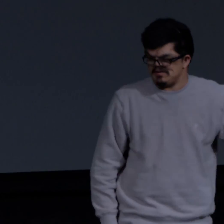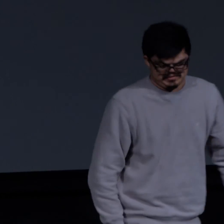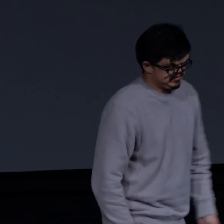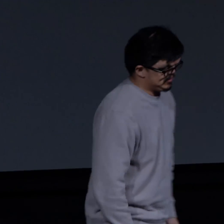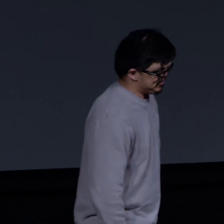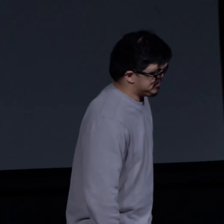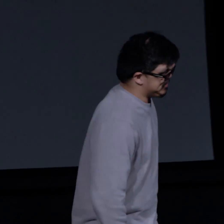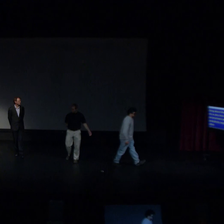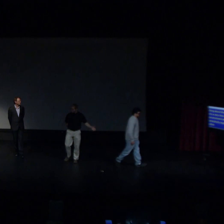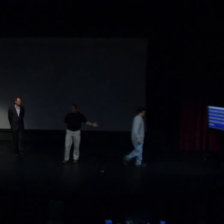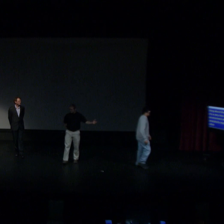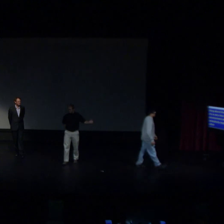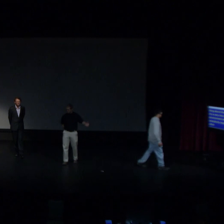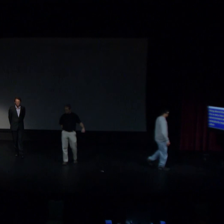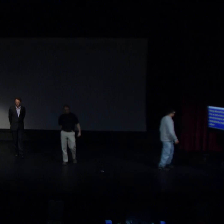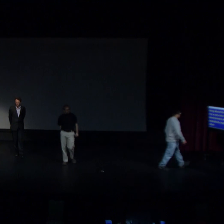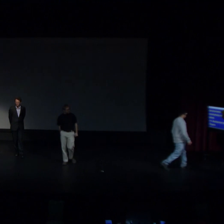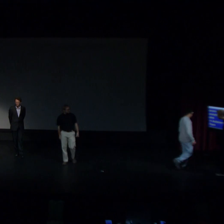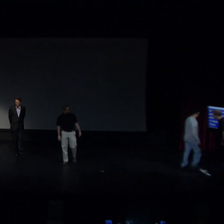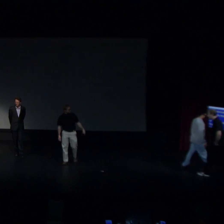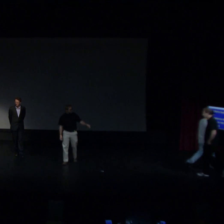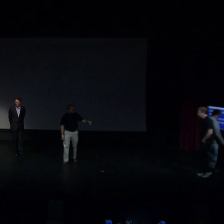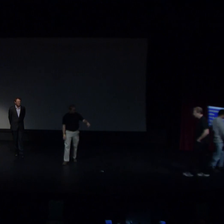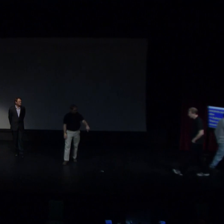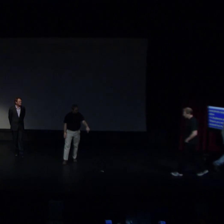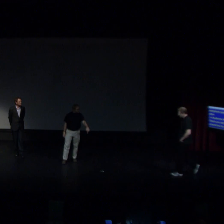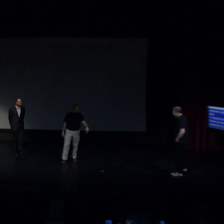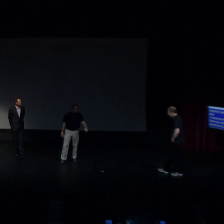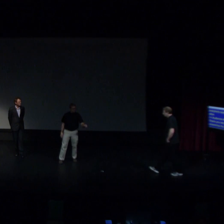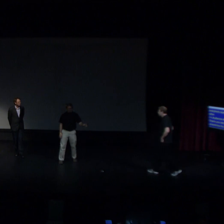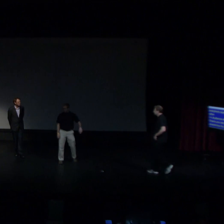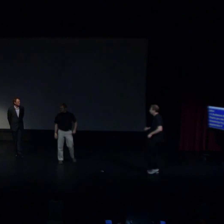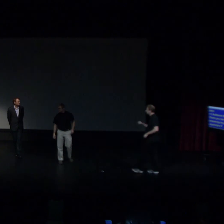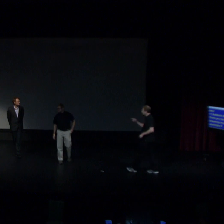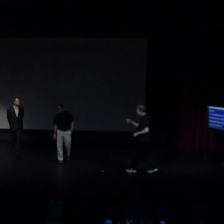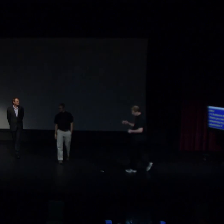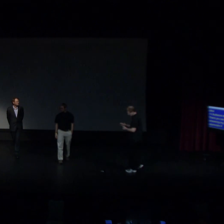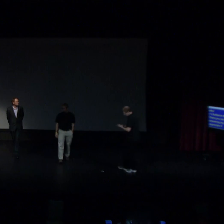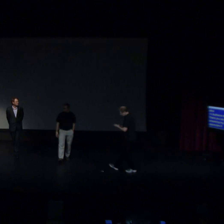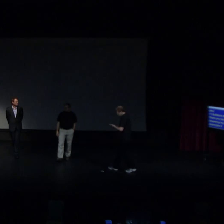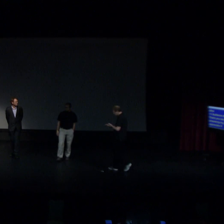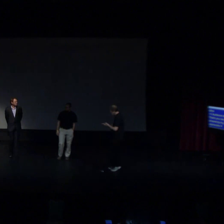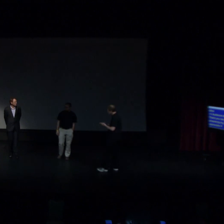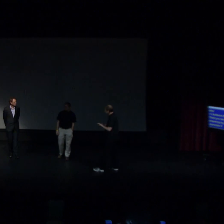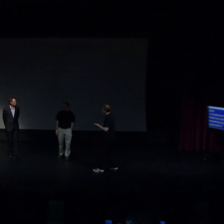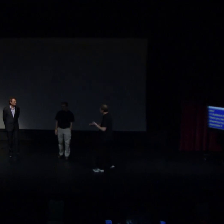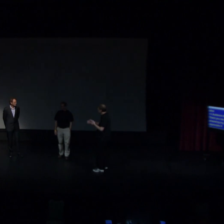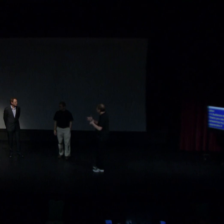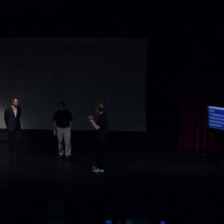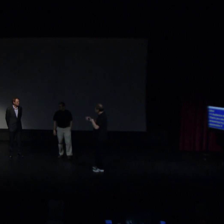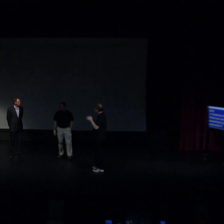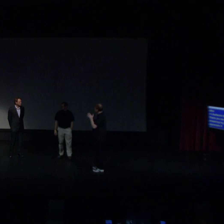for answering my questions, I appreciate it.